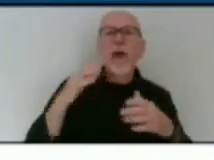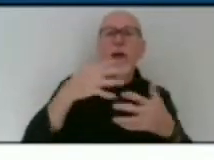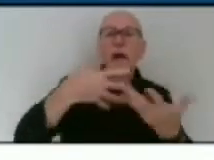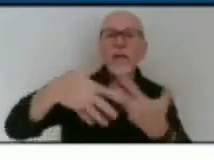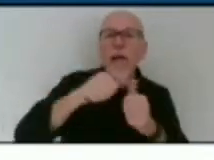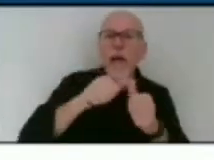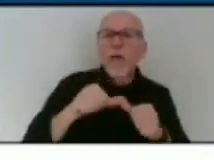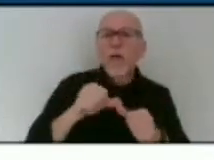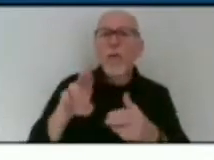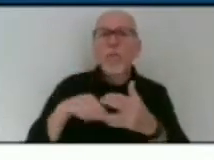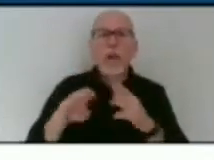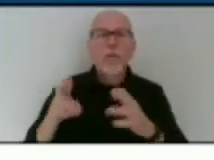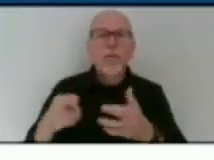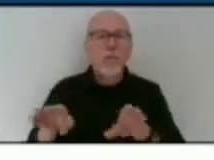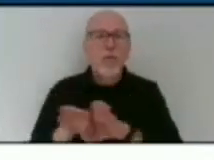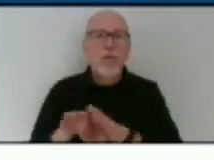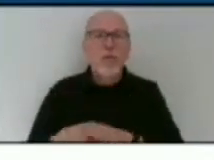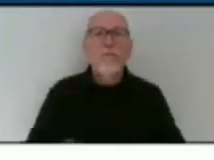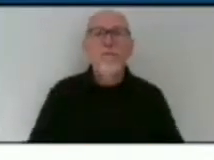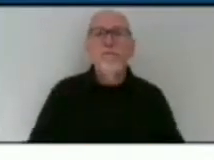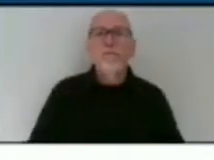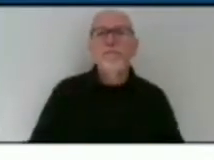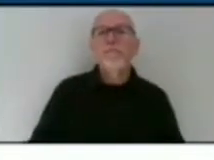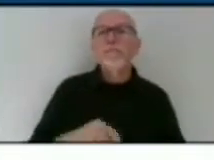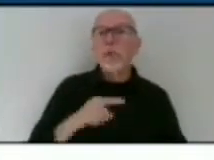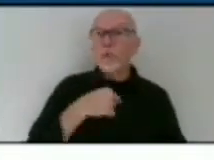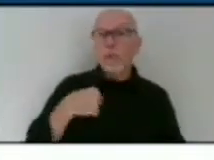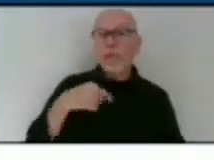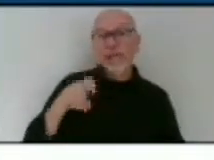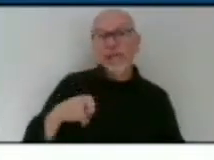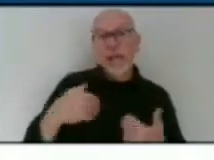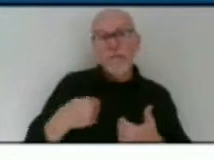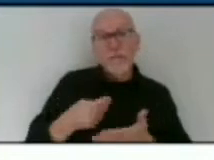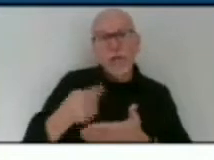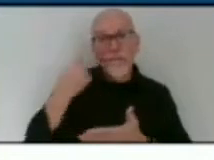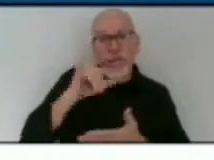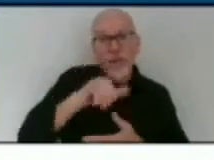these requirements requires Resource is, which is why the state is making $20